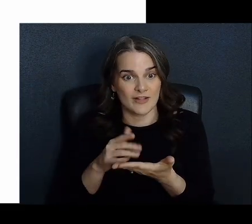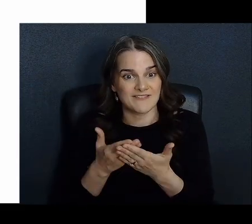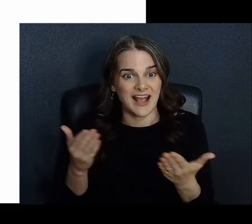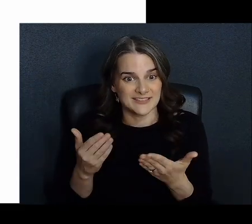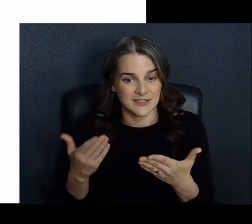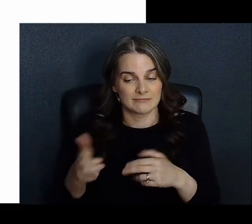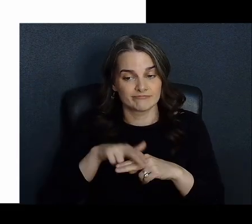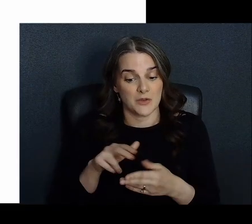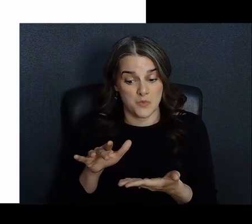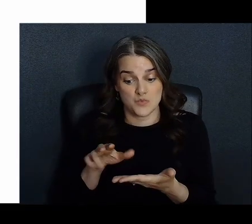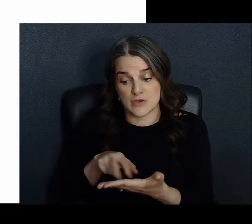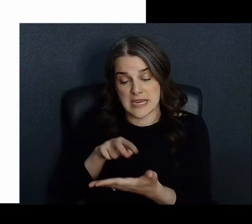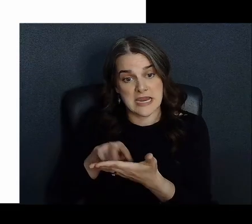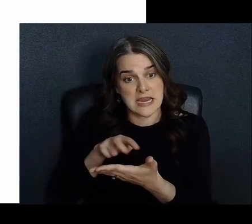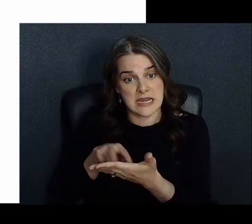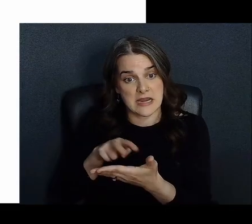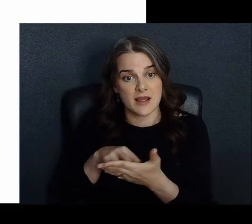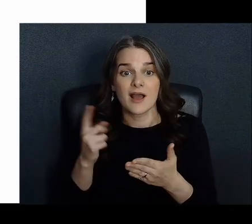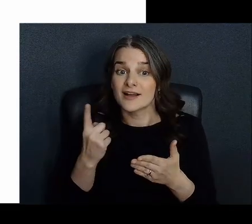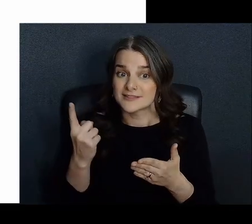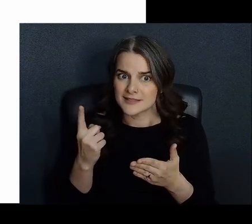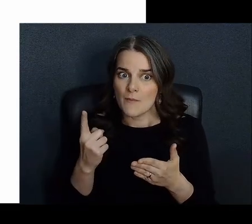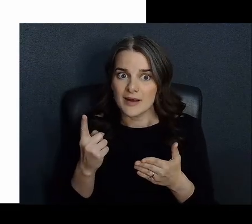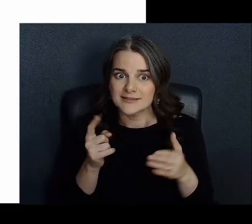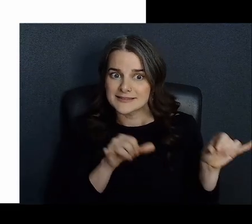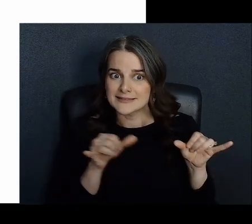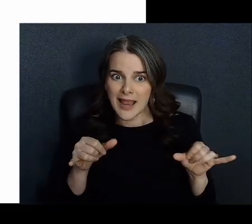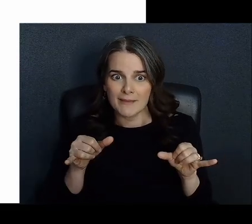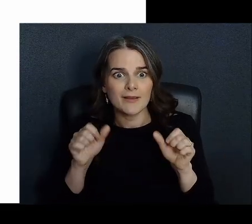you can be able to do that with these particular devices, portable devices.